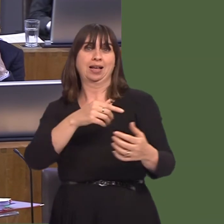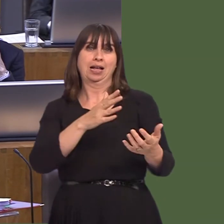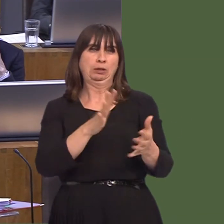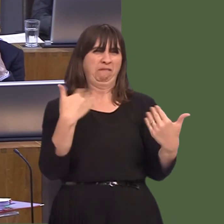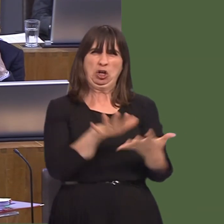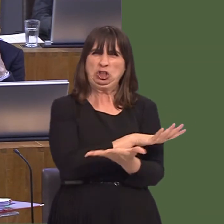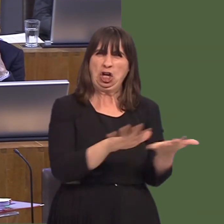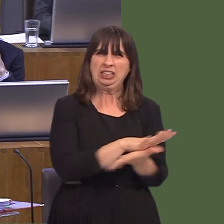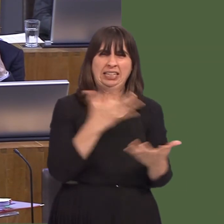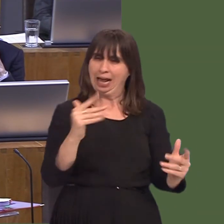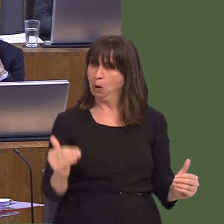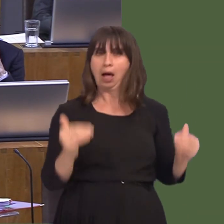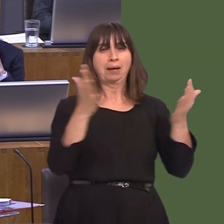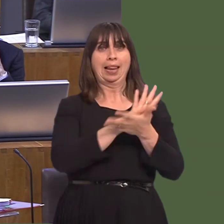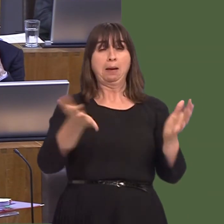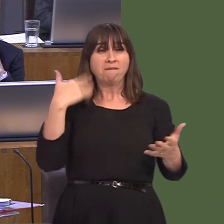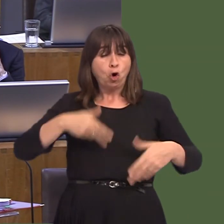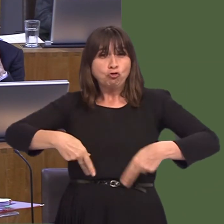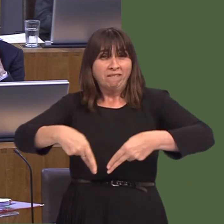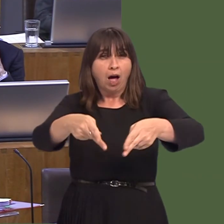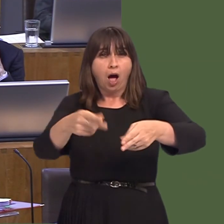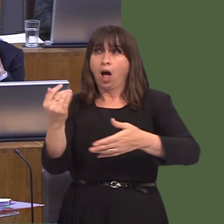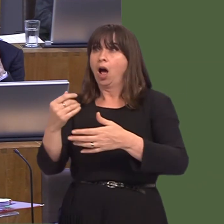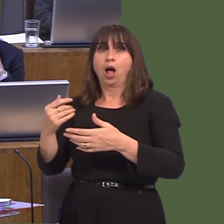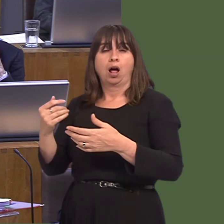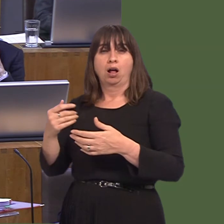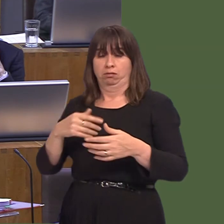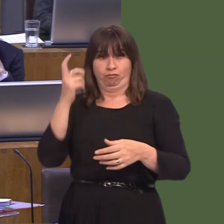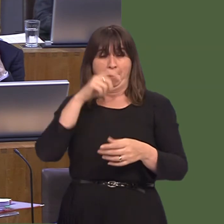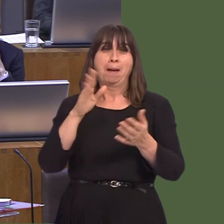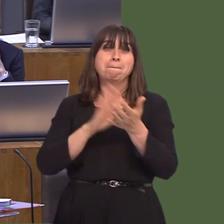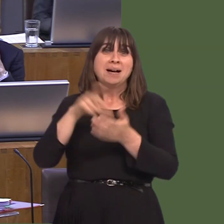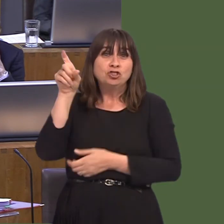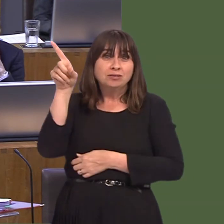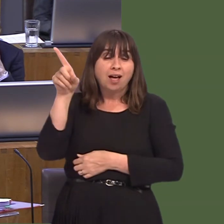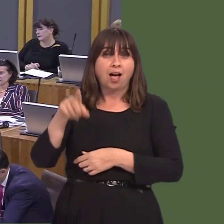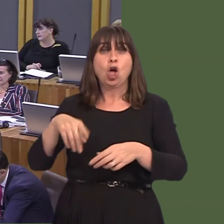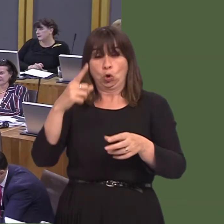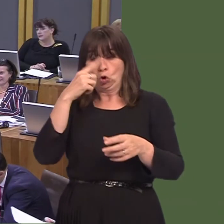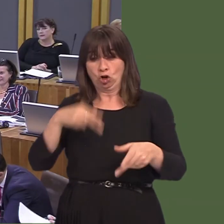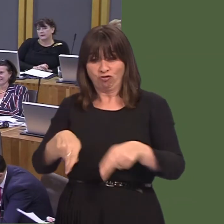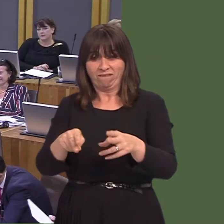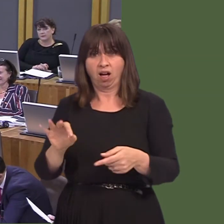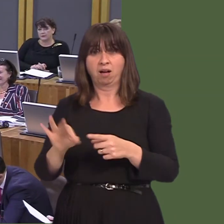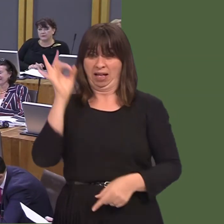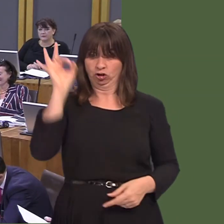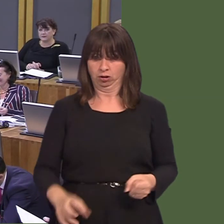up environmental standards in the UK. Our standards were appalling; the rivers were awful. There was one river in greater Manchester that was flammable in the 1980s if you've threw a match into it.